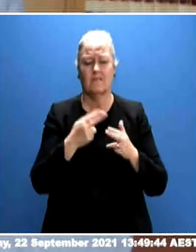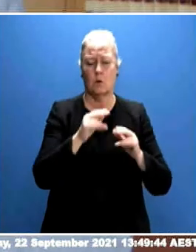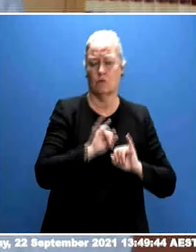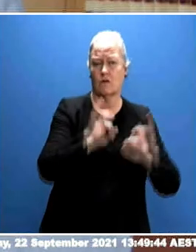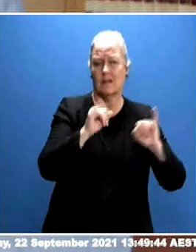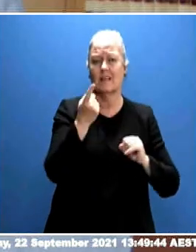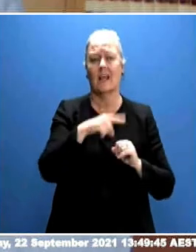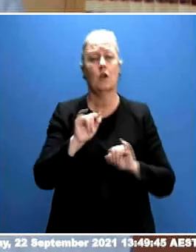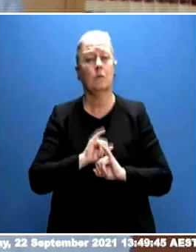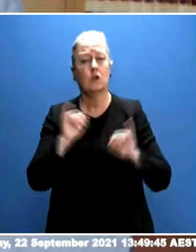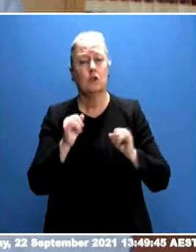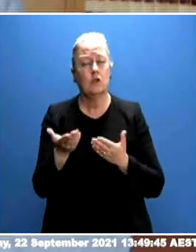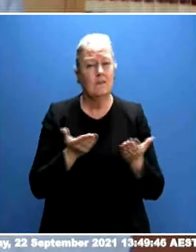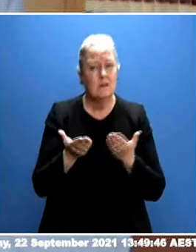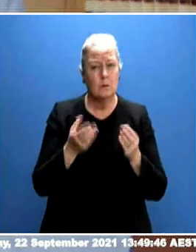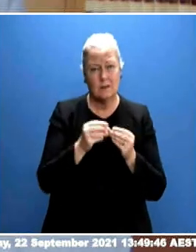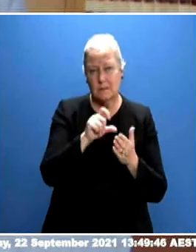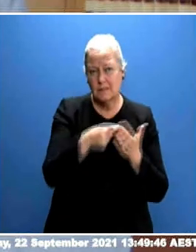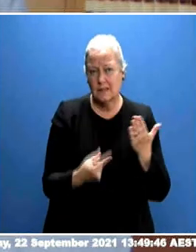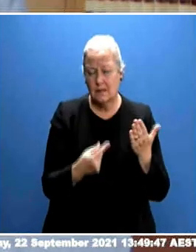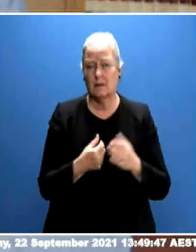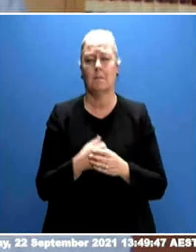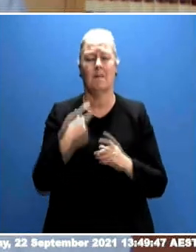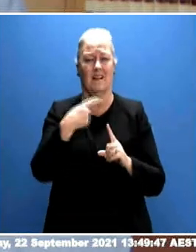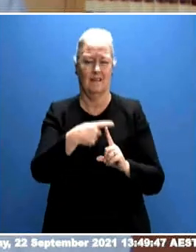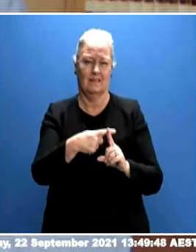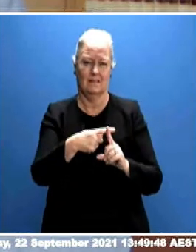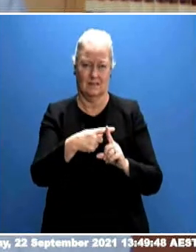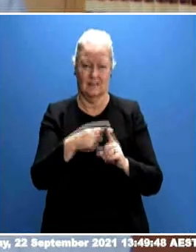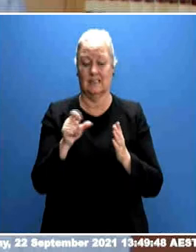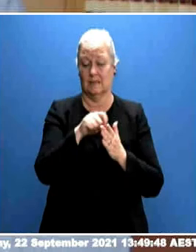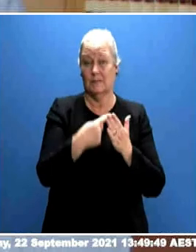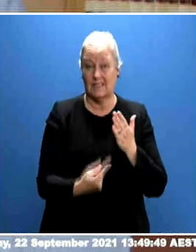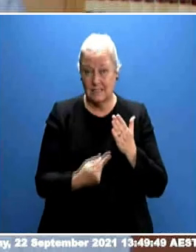people with disability, and we also have the Disability Justice service,